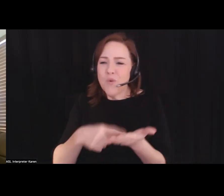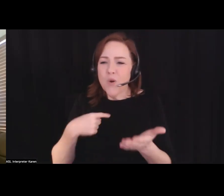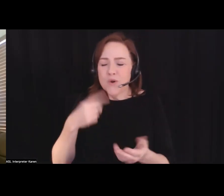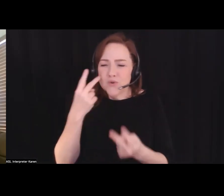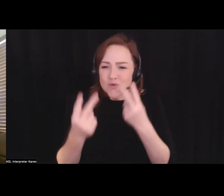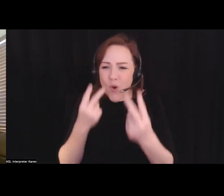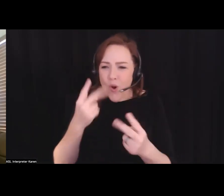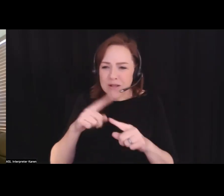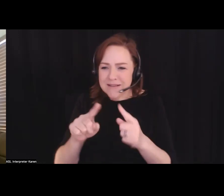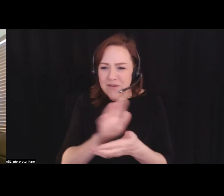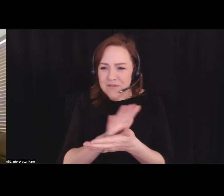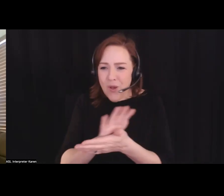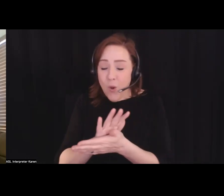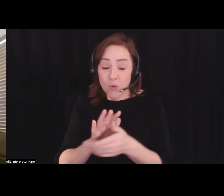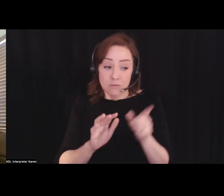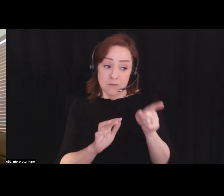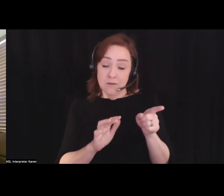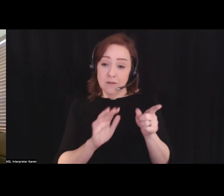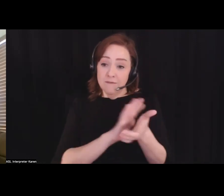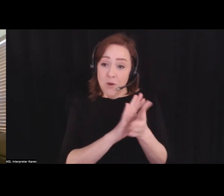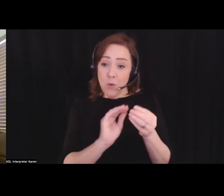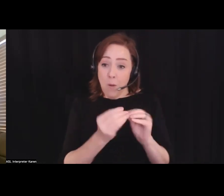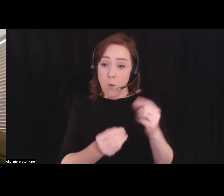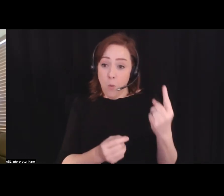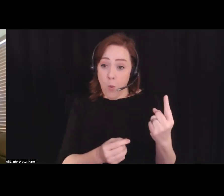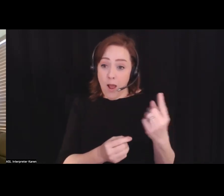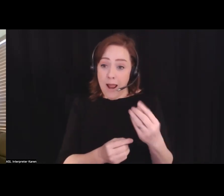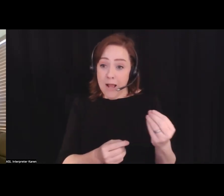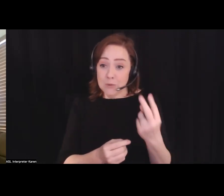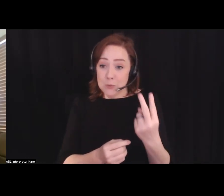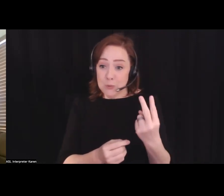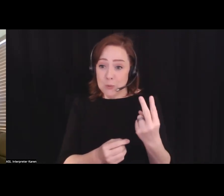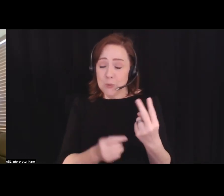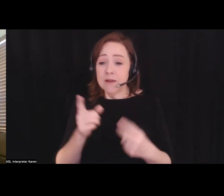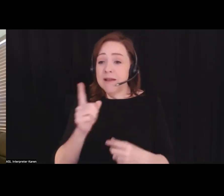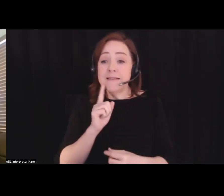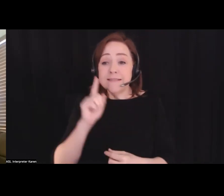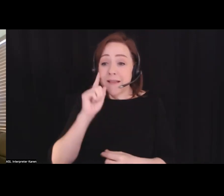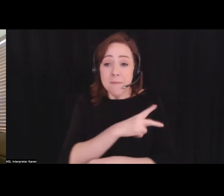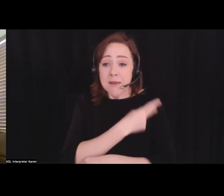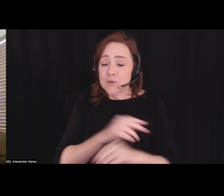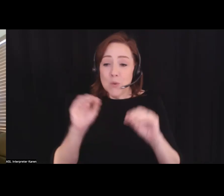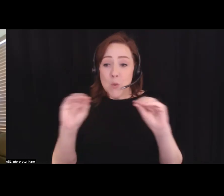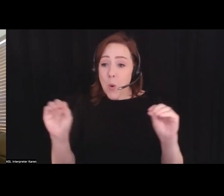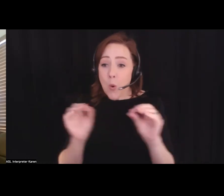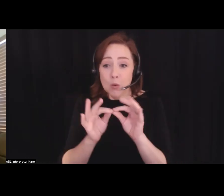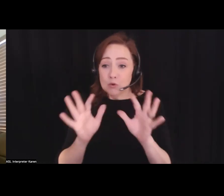video one and two. and the deaf patient who had no interpreter when they requested one. obviously